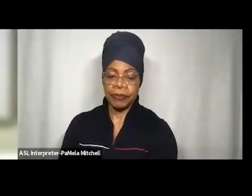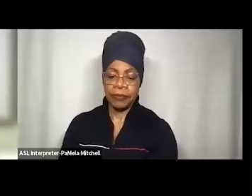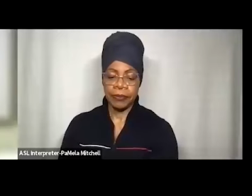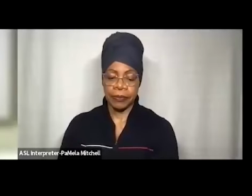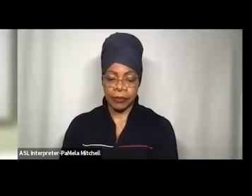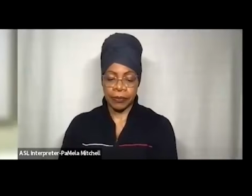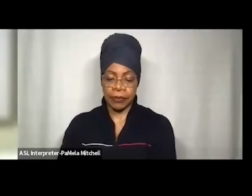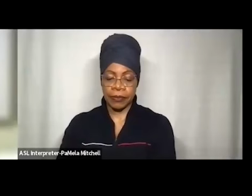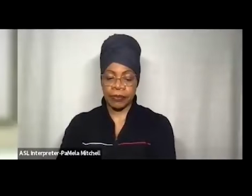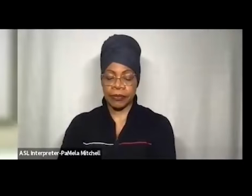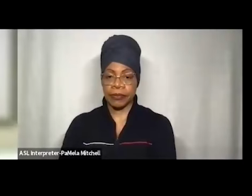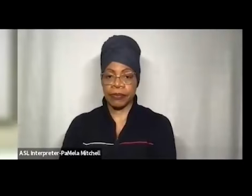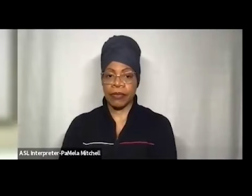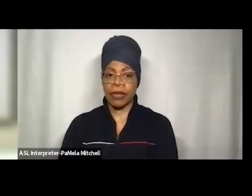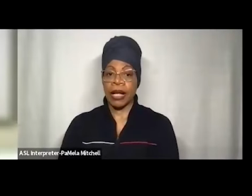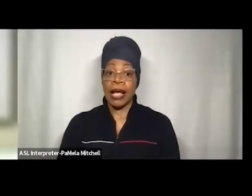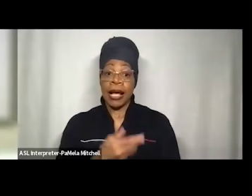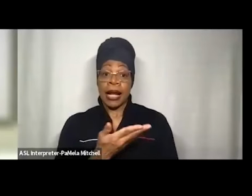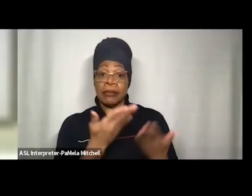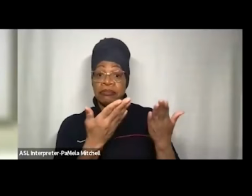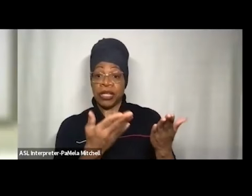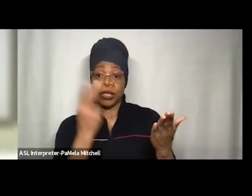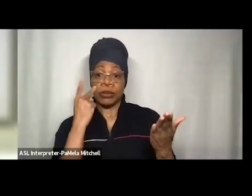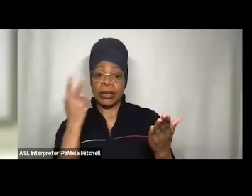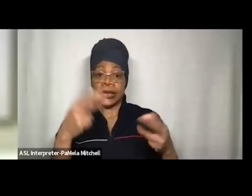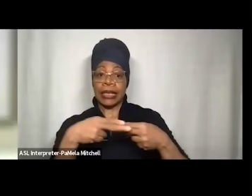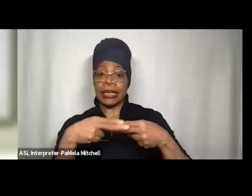I helped co-author a monograph that I believe the last publication date